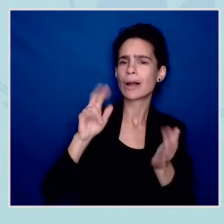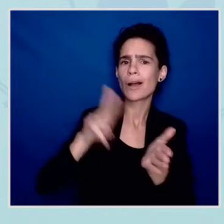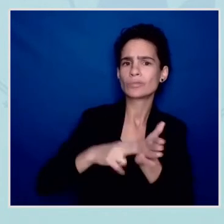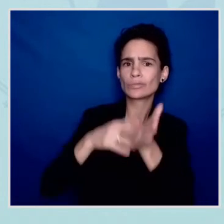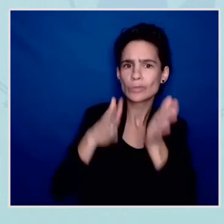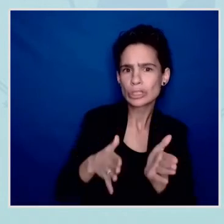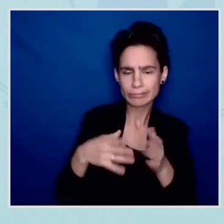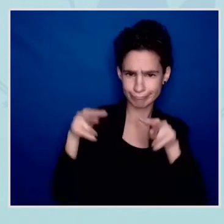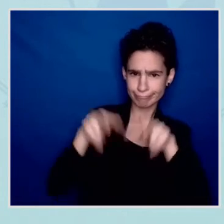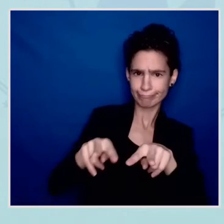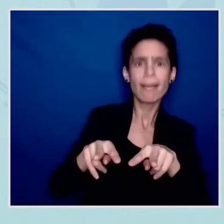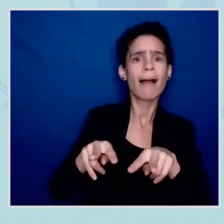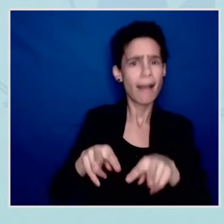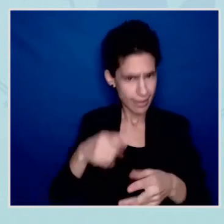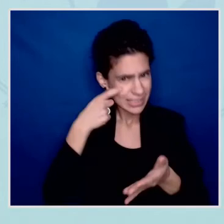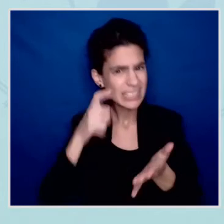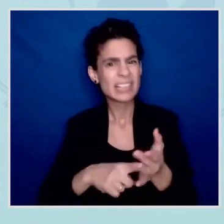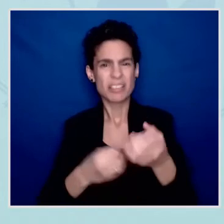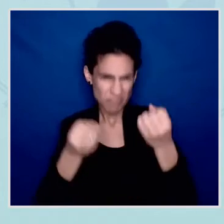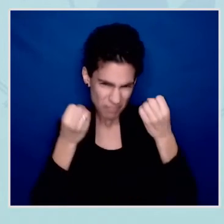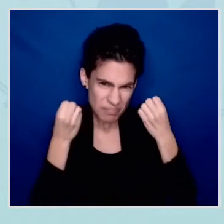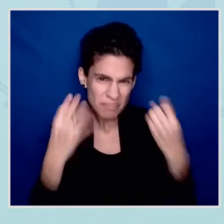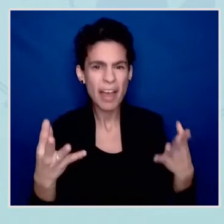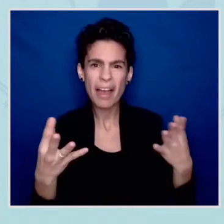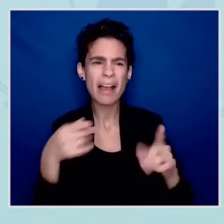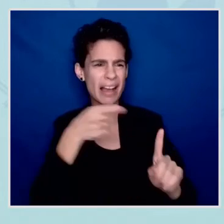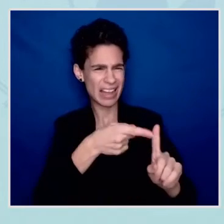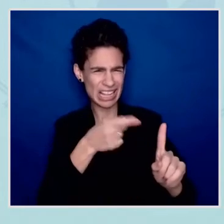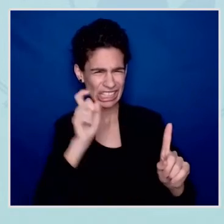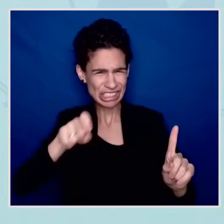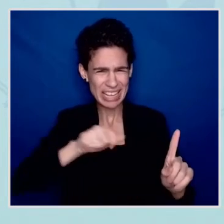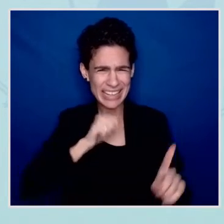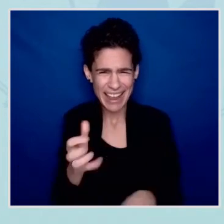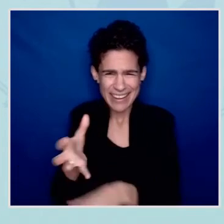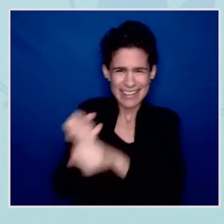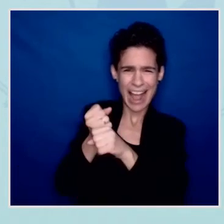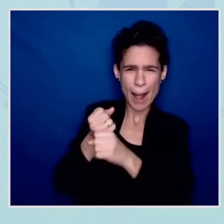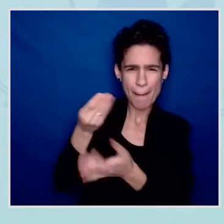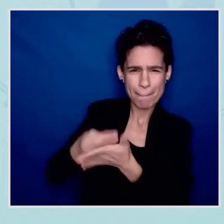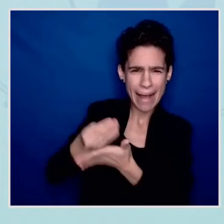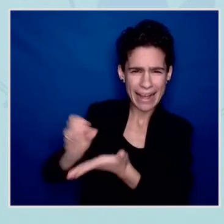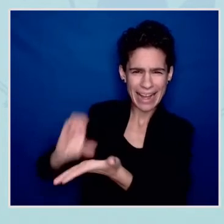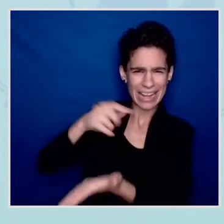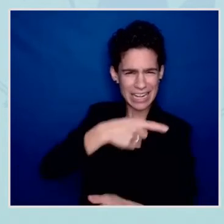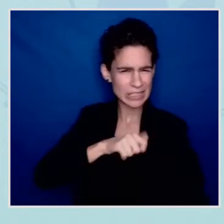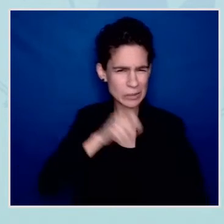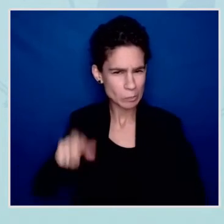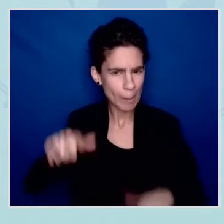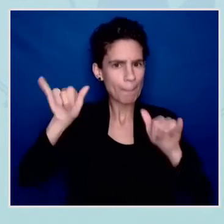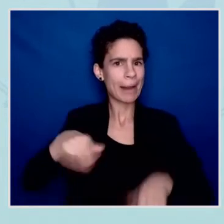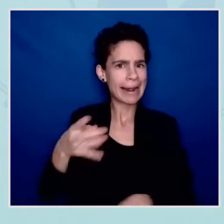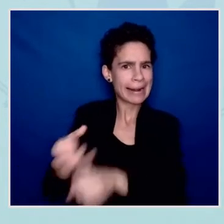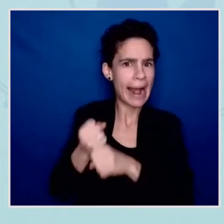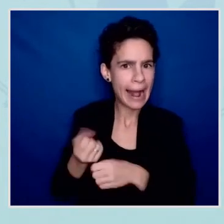WEAKENING OVERSIGHT, FIRING INSPECTOR GENERAL'S, SO IT'S NO SURPRISE IN INDEPENDENT